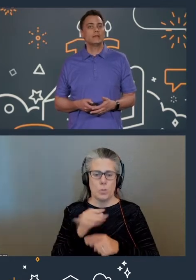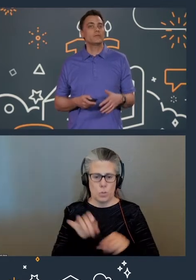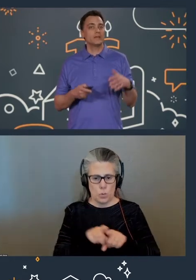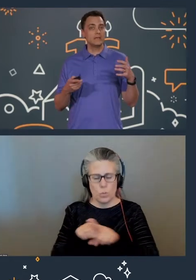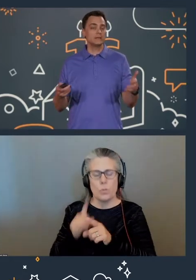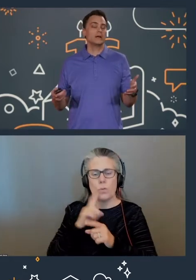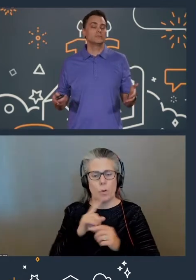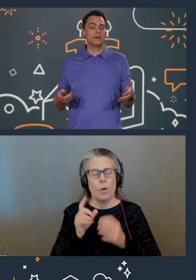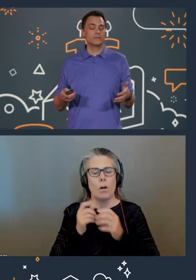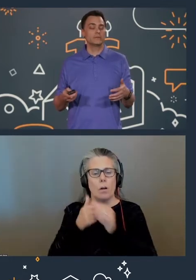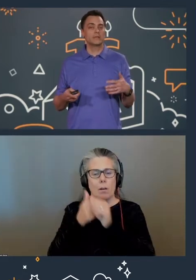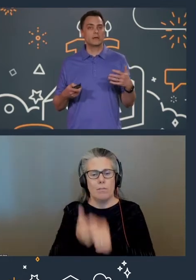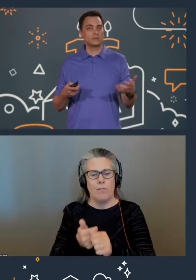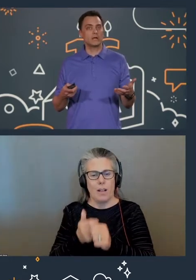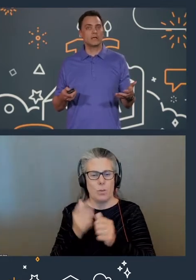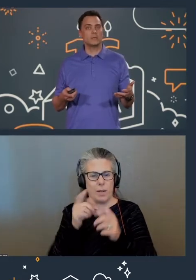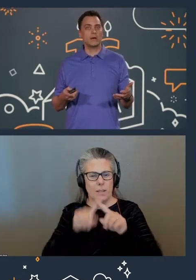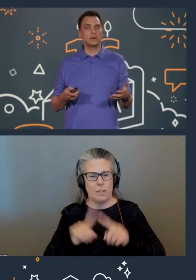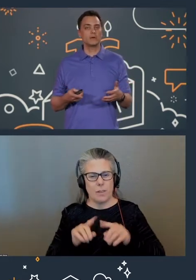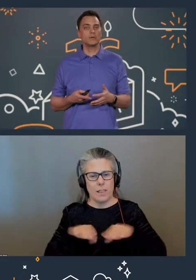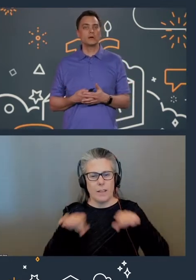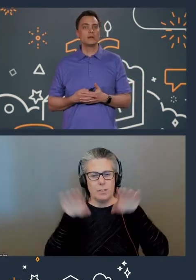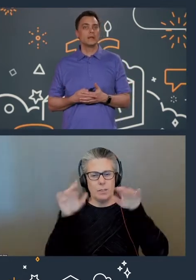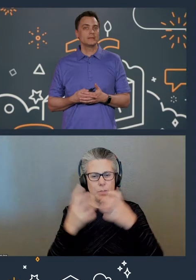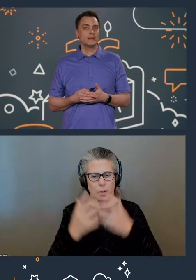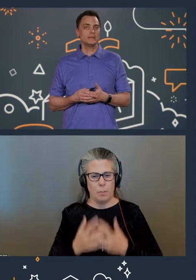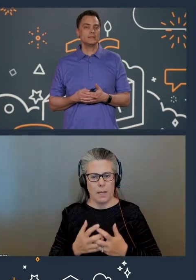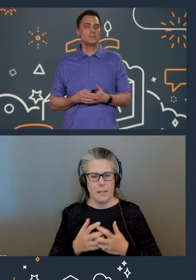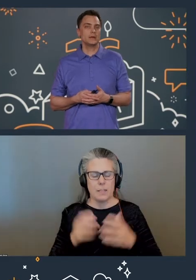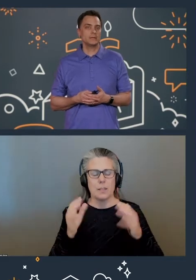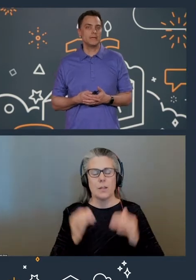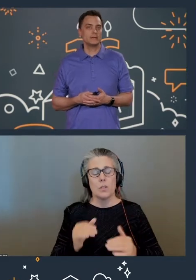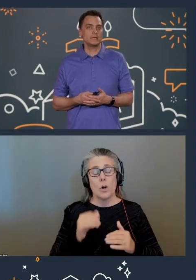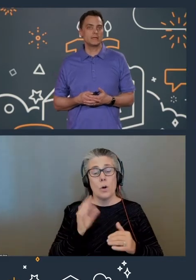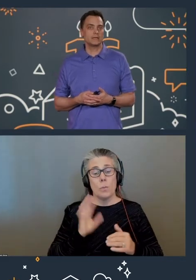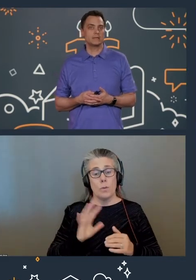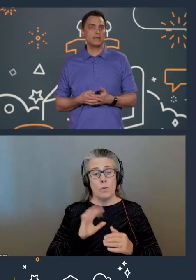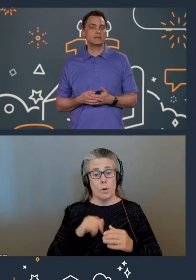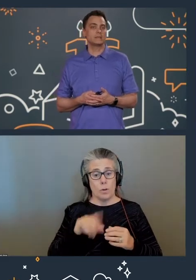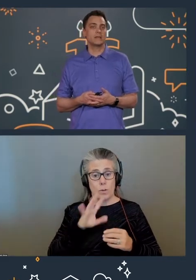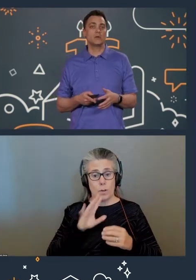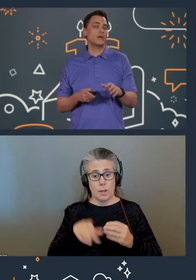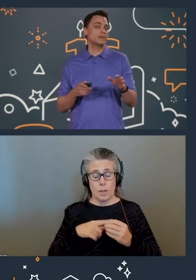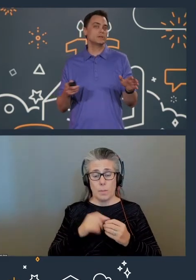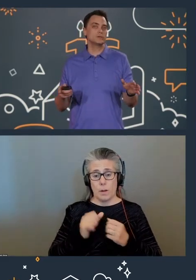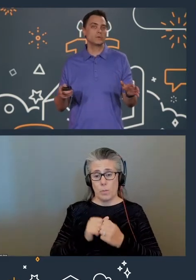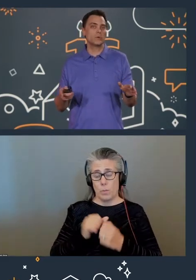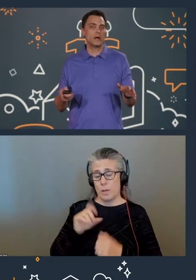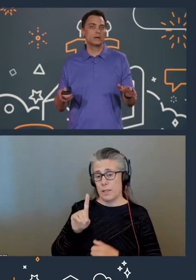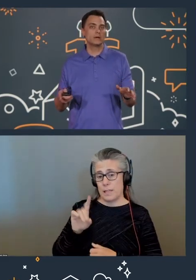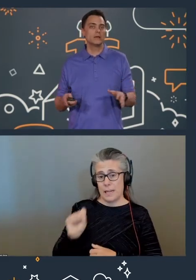Now, for in-cloud transfers, like I was talking about earlier, the nice thing about DataSync in this case is that no agent is required.